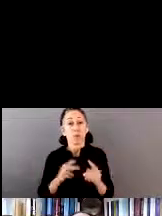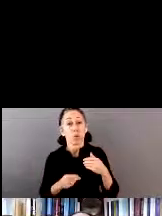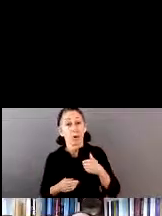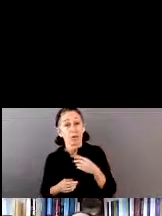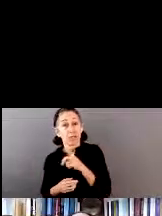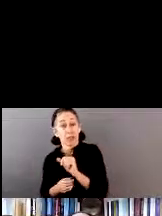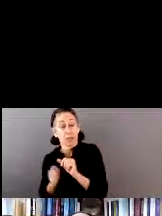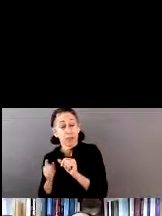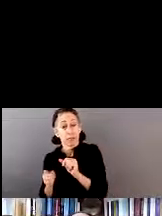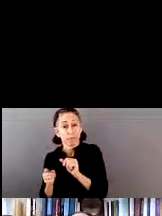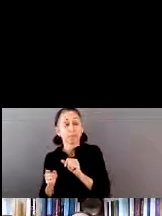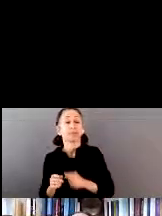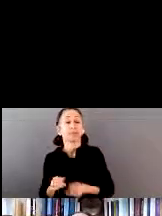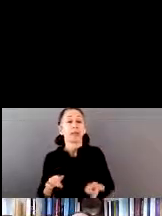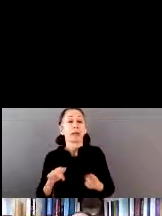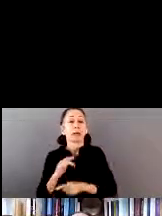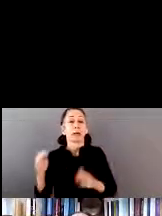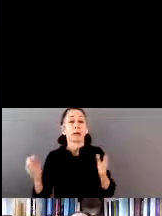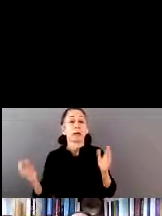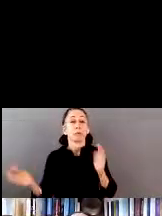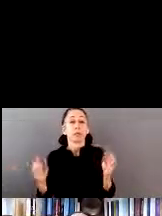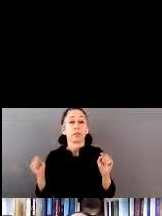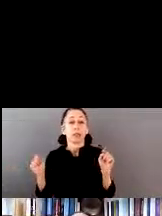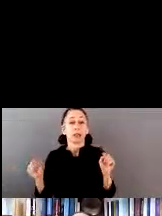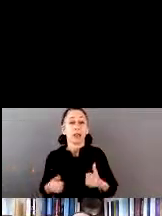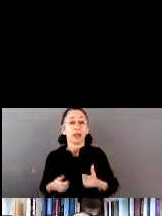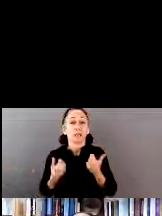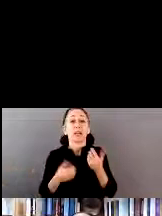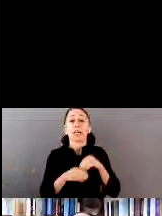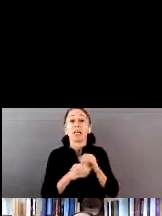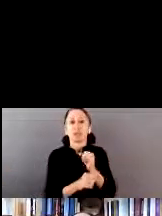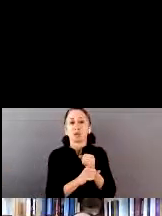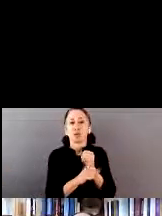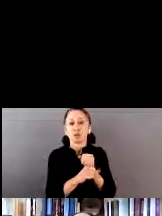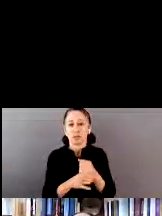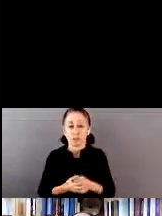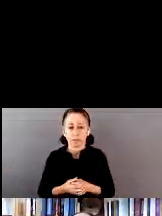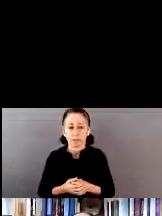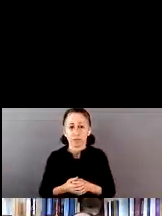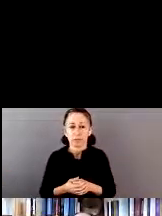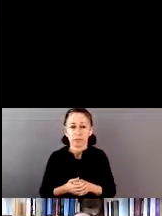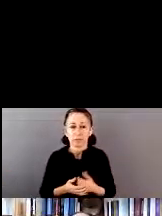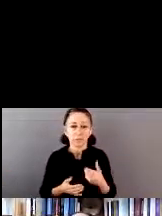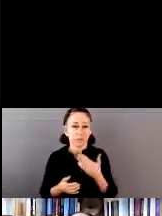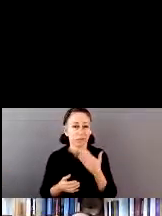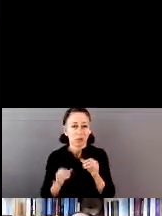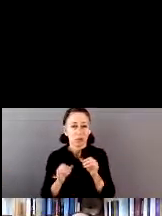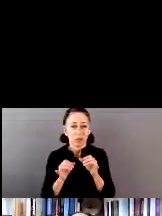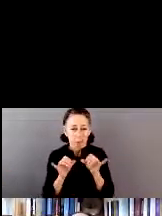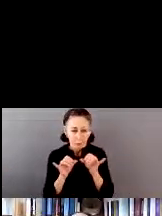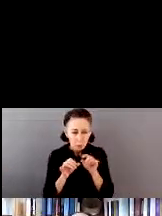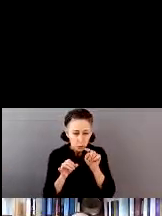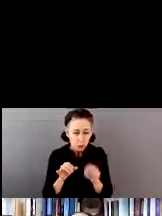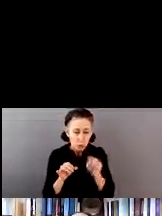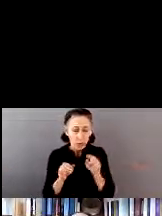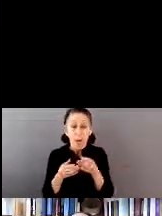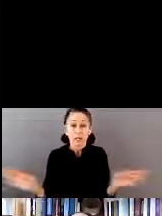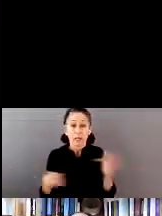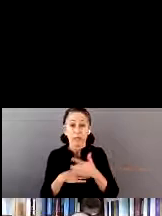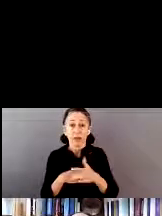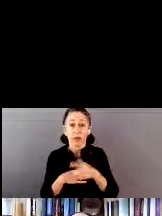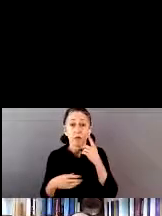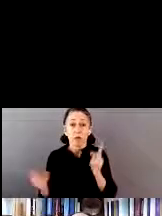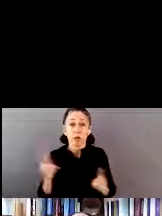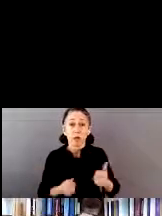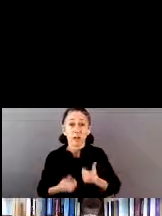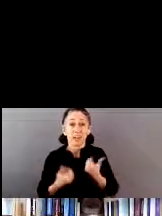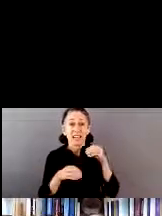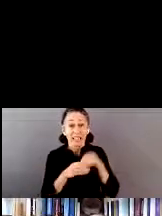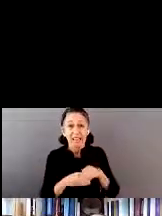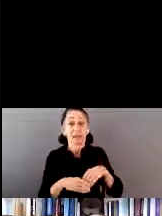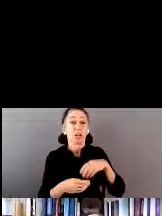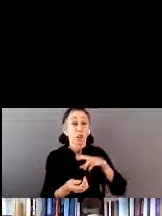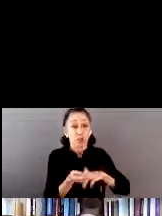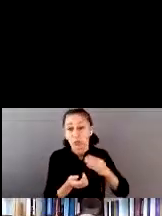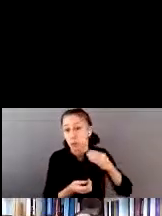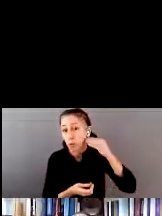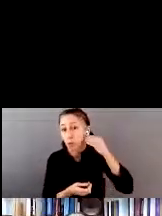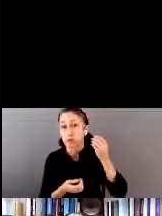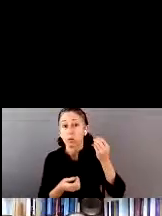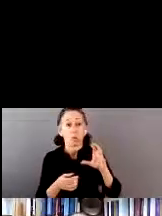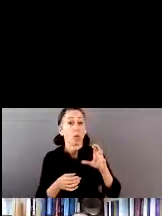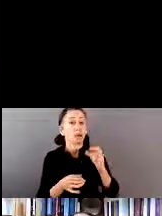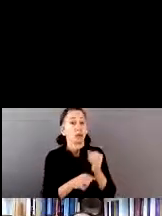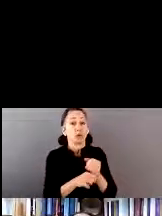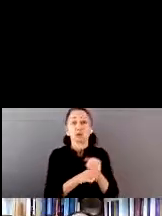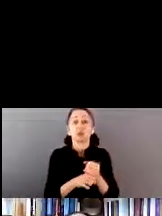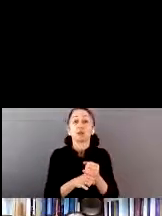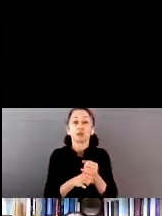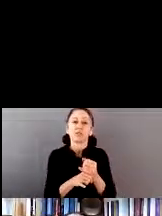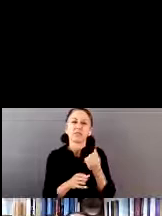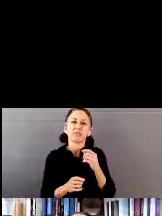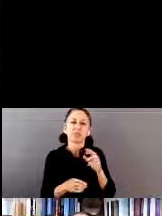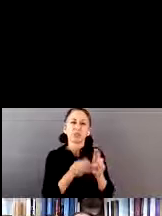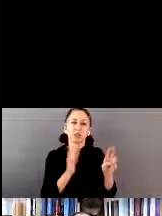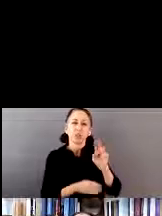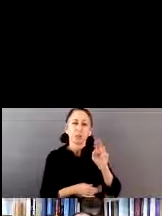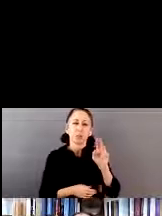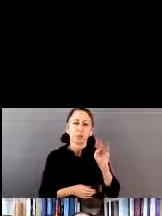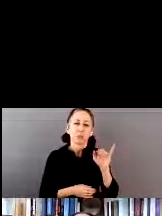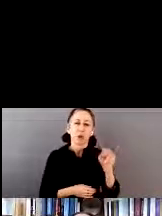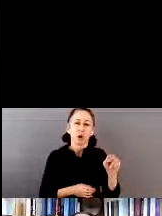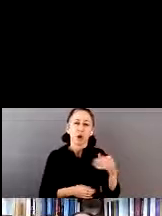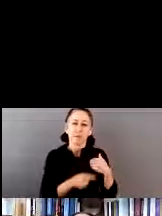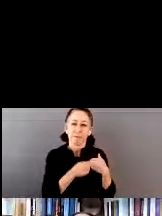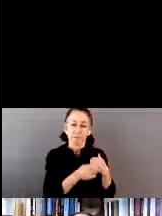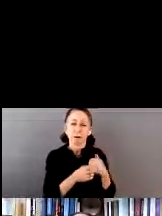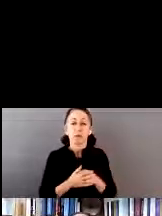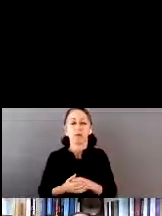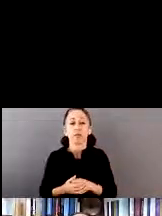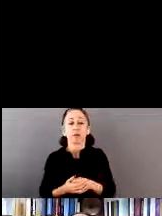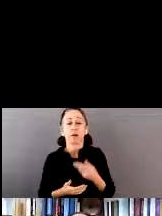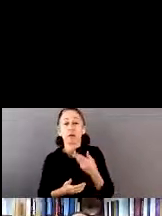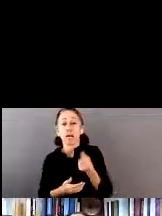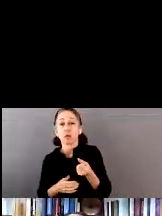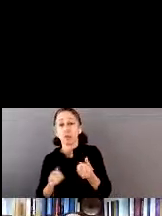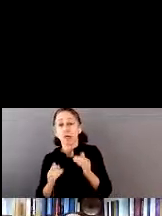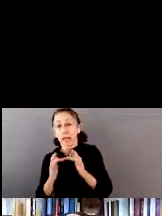And many of these indicators were cited in that report by NCD as being important to track. We're looking to add more indicators and we're thinking about adding indicators. But these are the indicators that we're looking at. So, we're simply looking at the percentage of